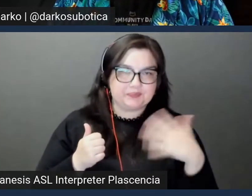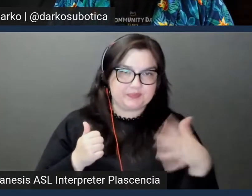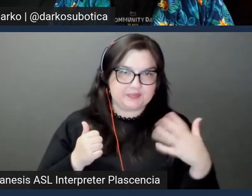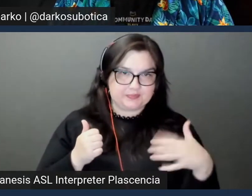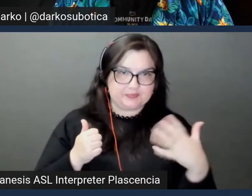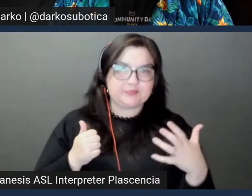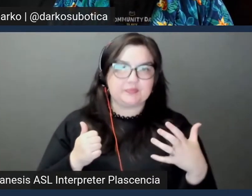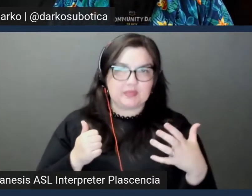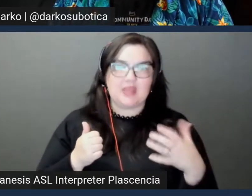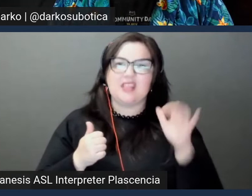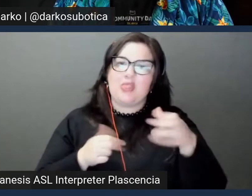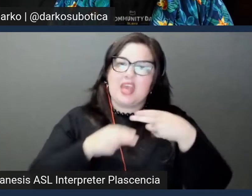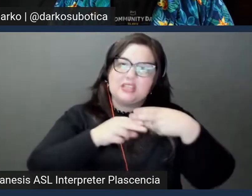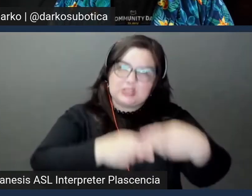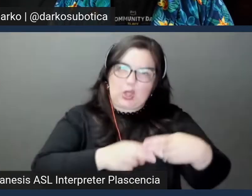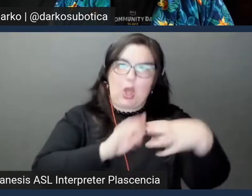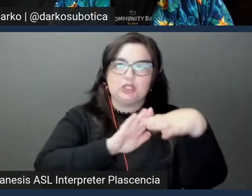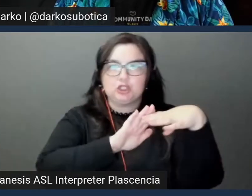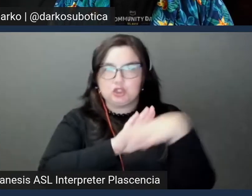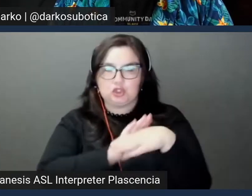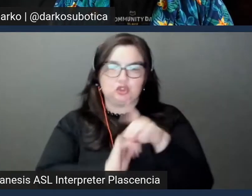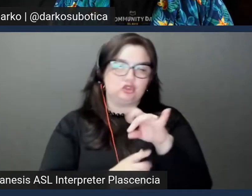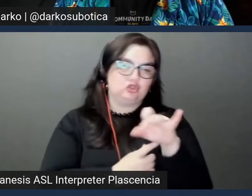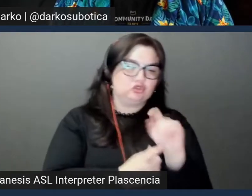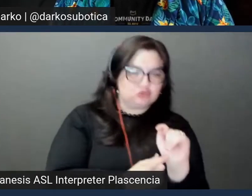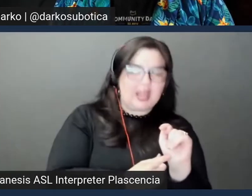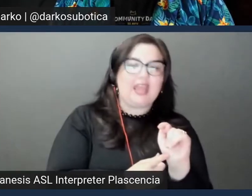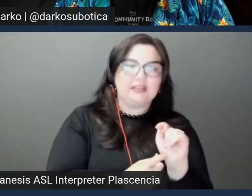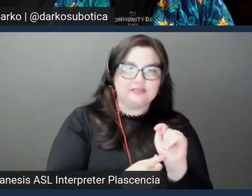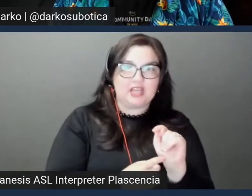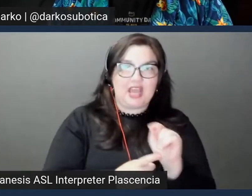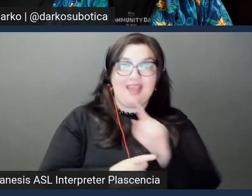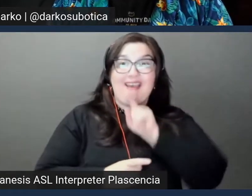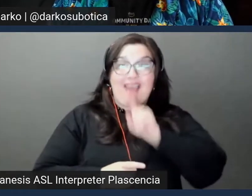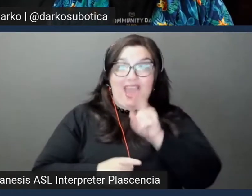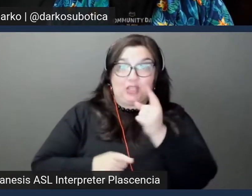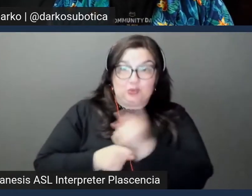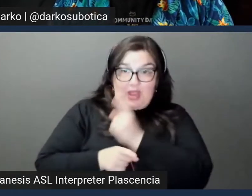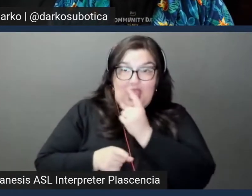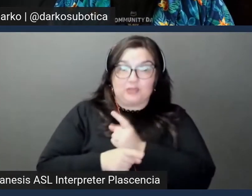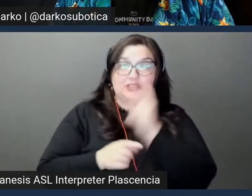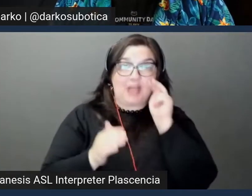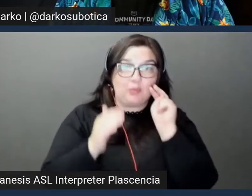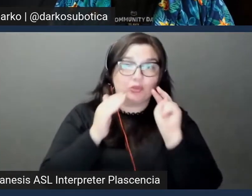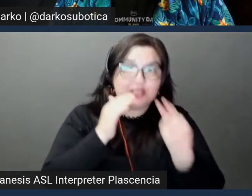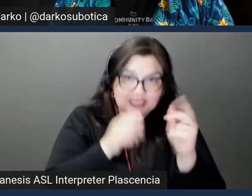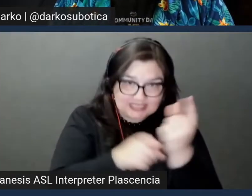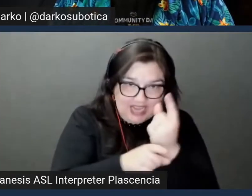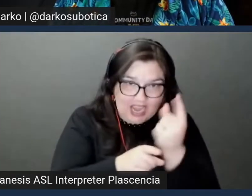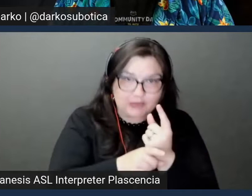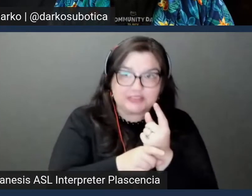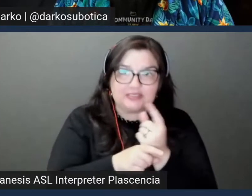the drift between the actual accuracy and the predicted one, just because your data domain has changed.